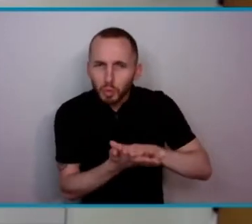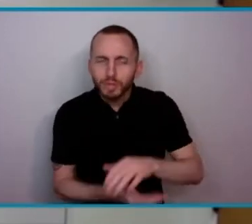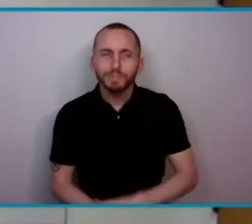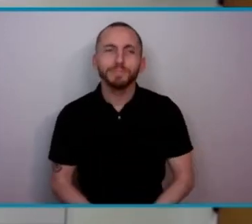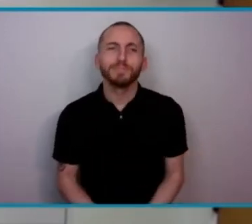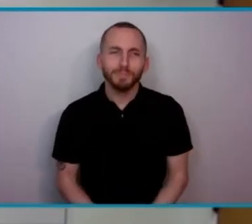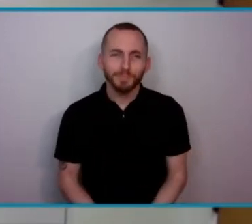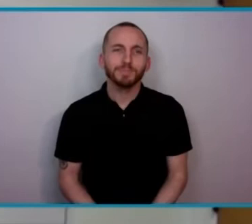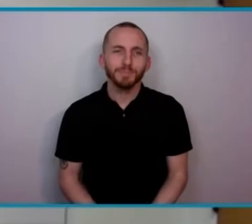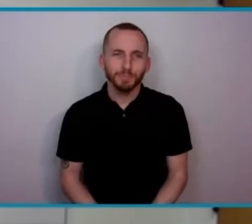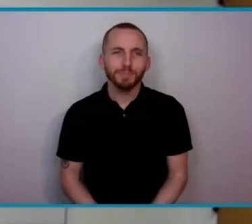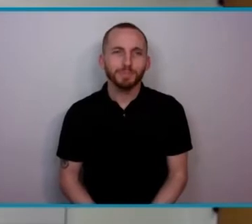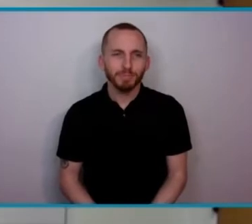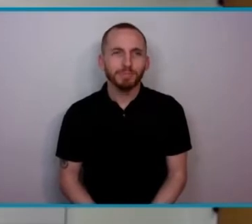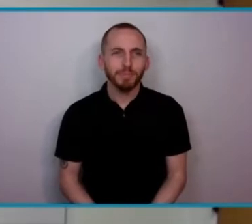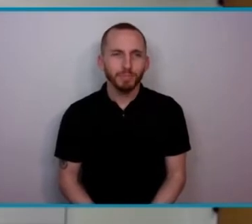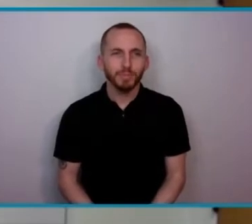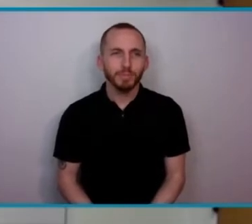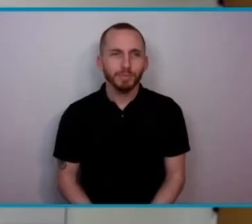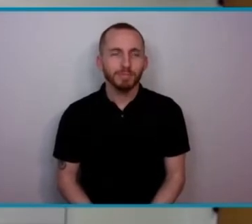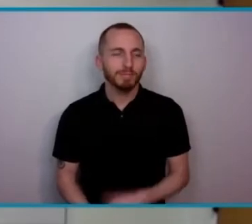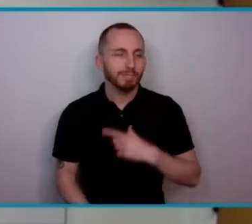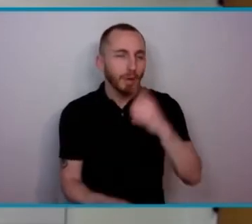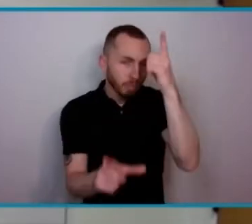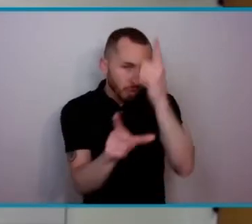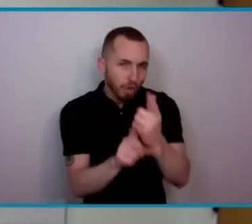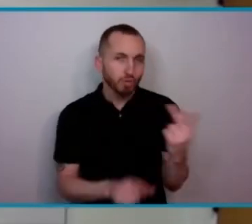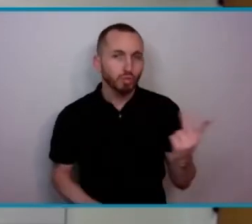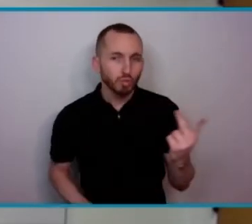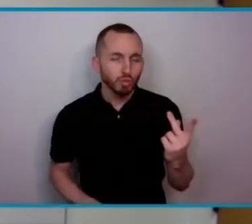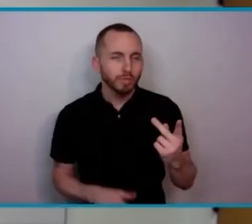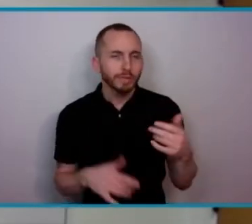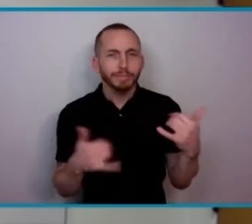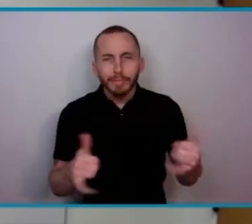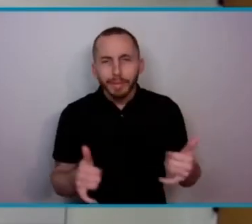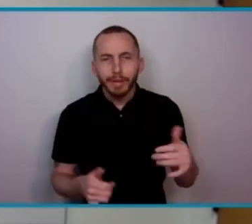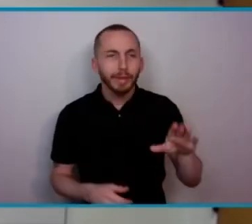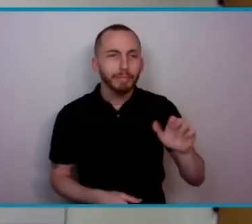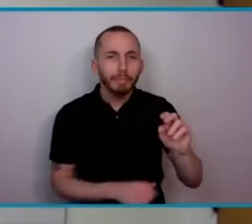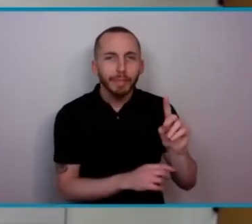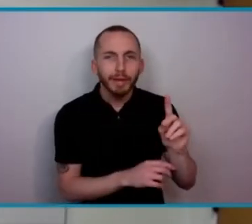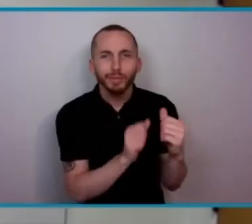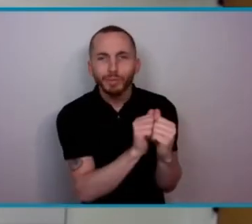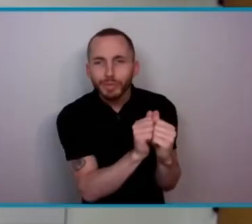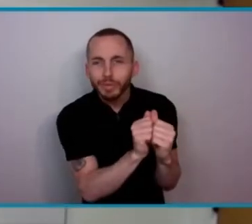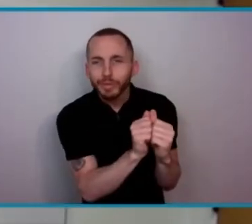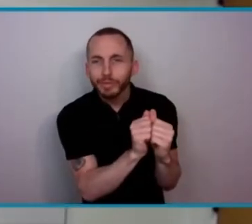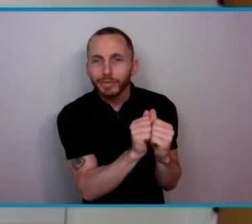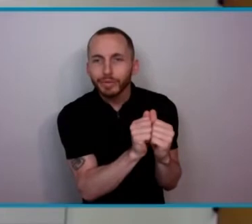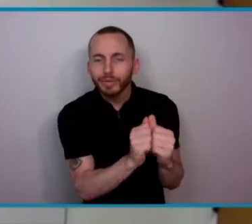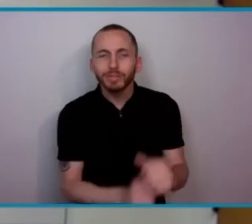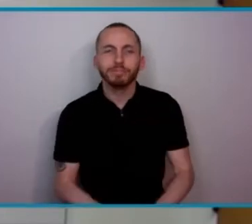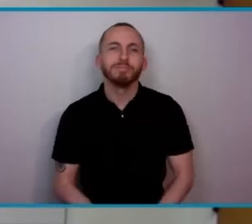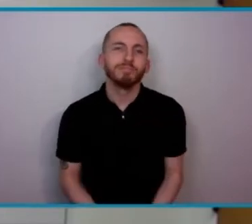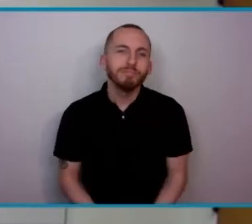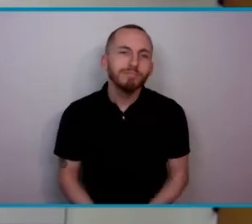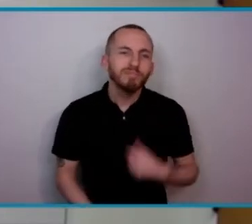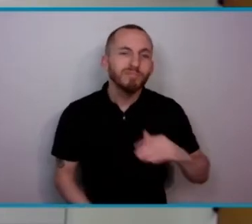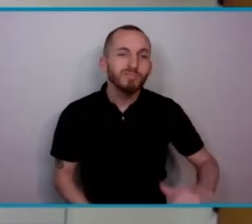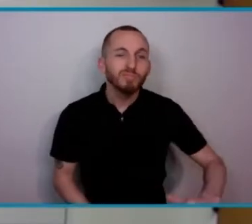My brother and I played in bands together growing up and I started off briefly as a